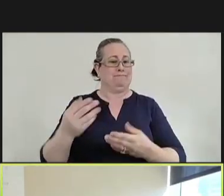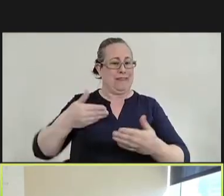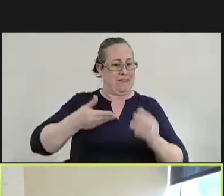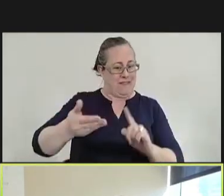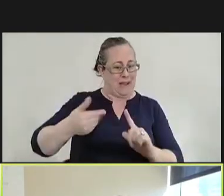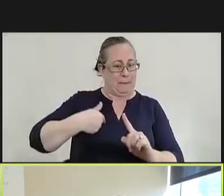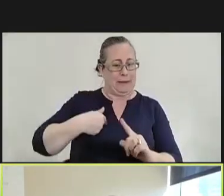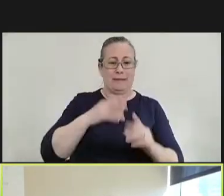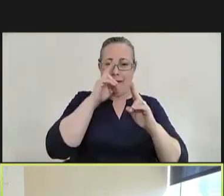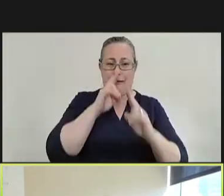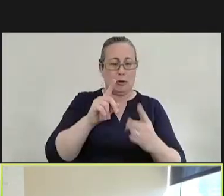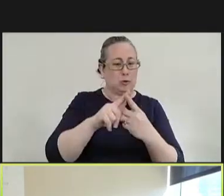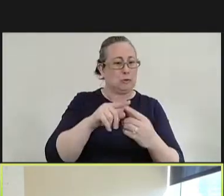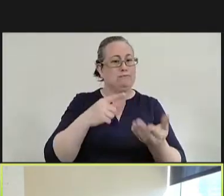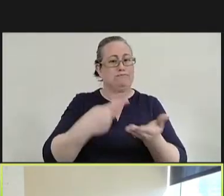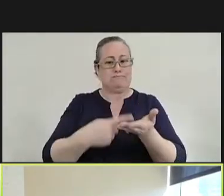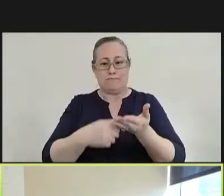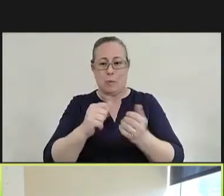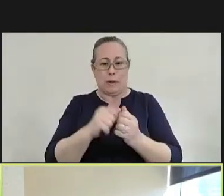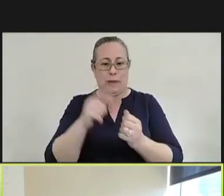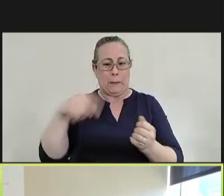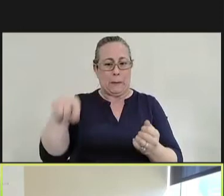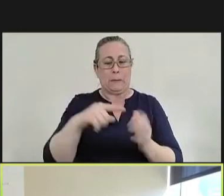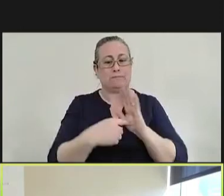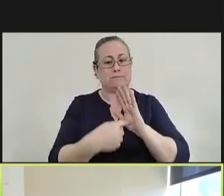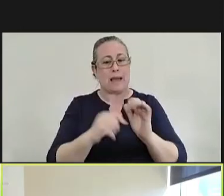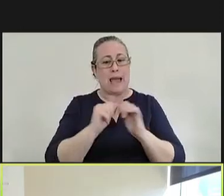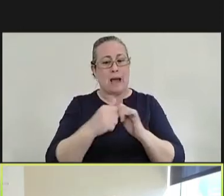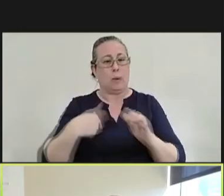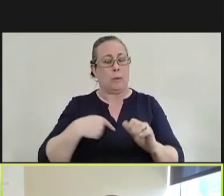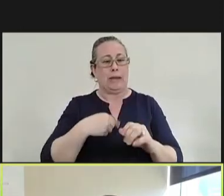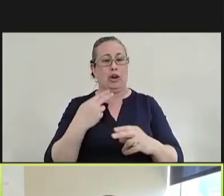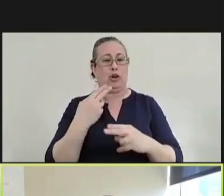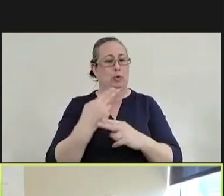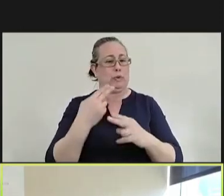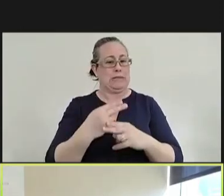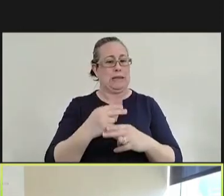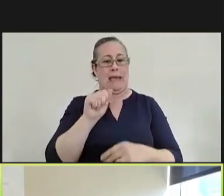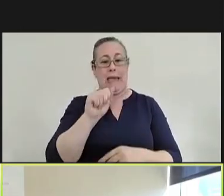with you all and share how we're beginning to use artificial intelligence and machine learning to